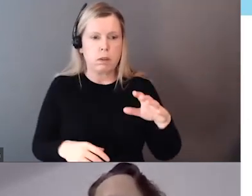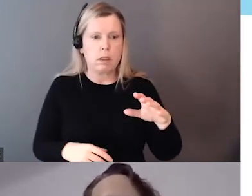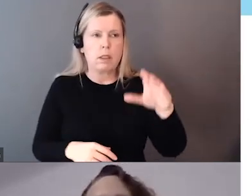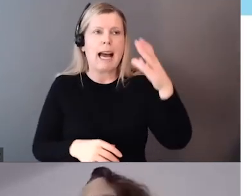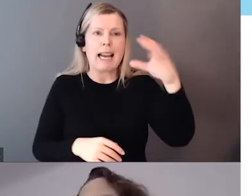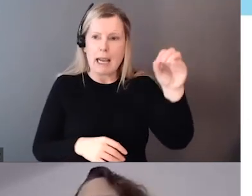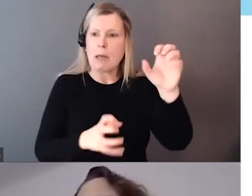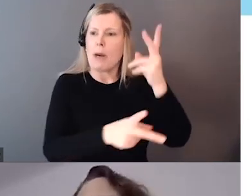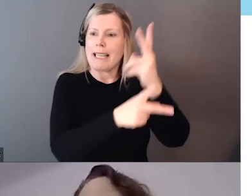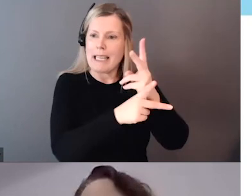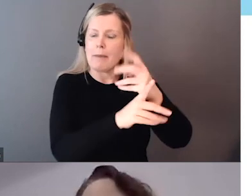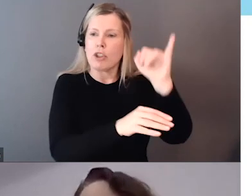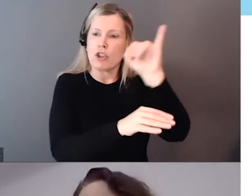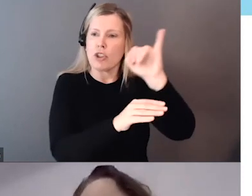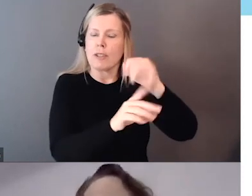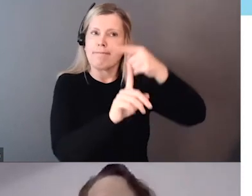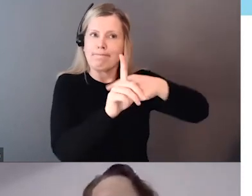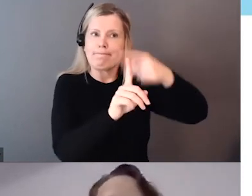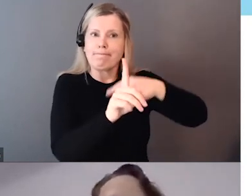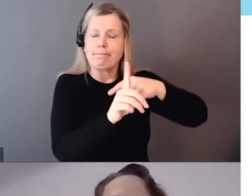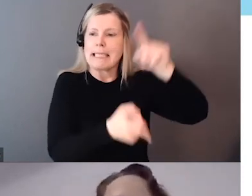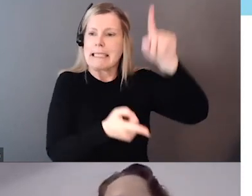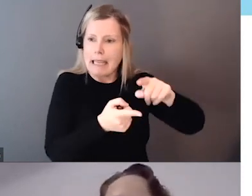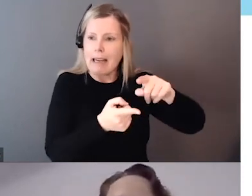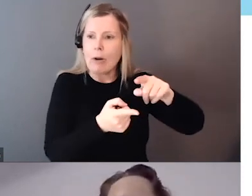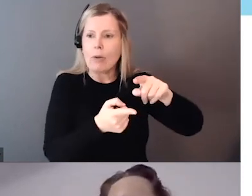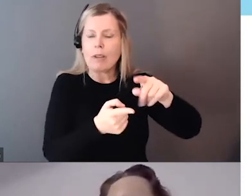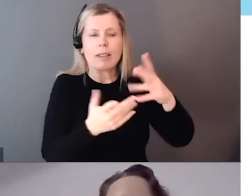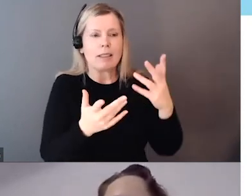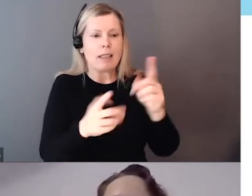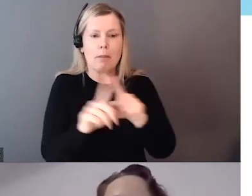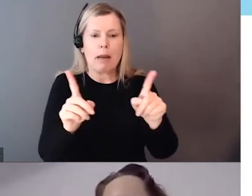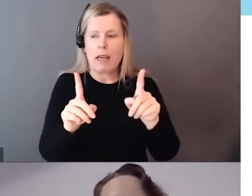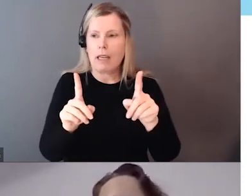our ratings up, and we wanted to be in good standing. And then finally, the return to